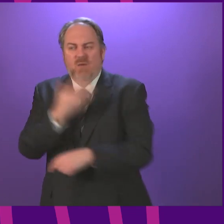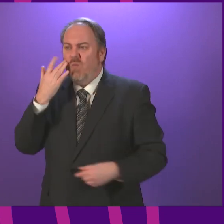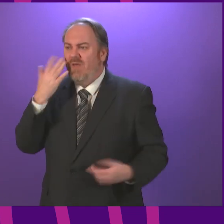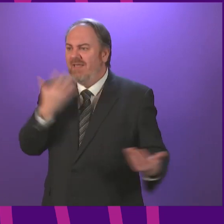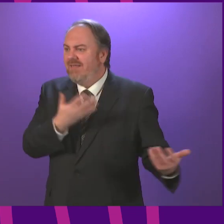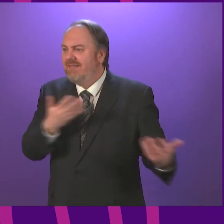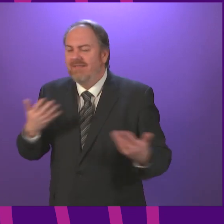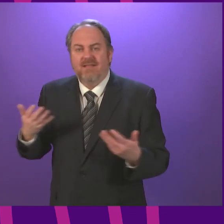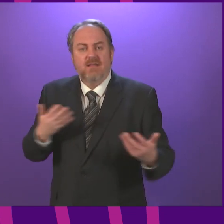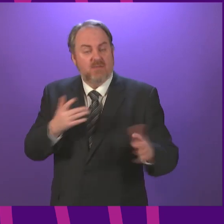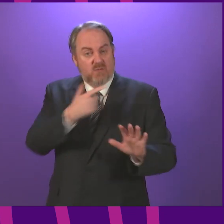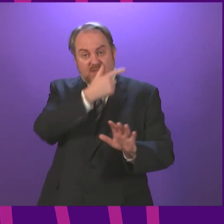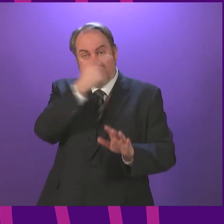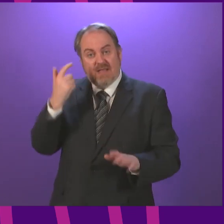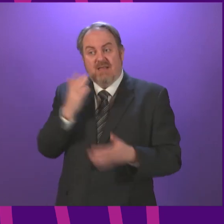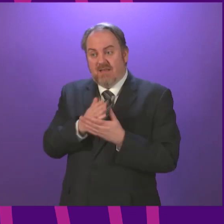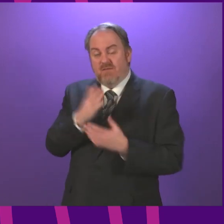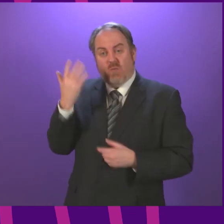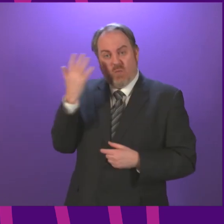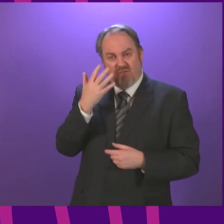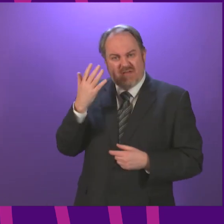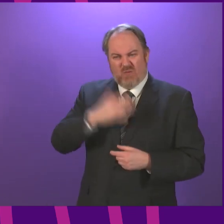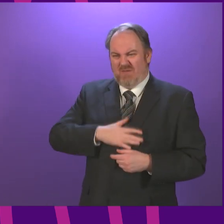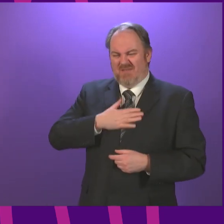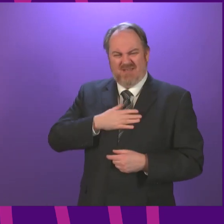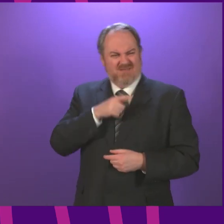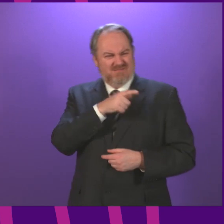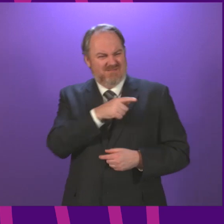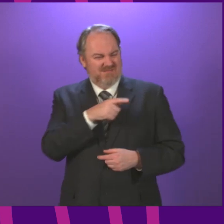I can understand the concern if people know somebody in a younger age group who has been